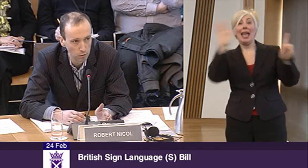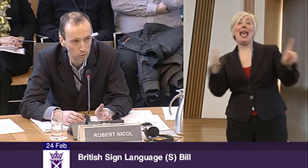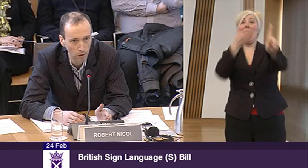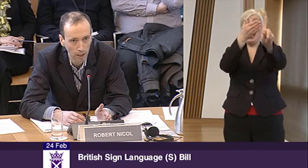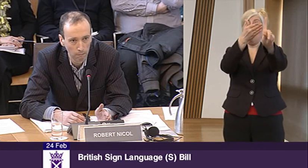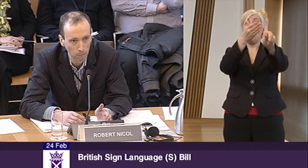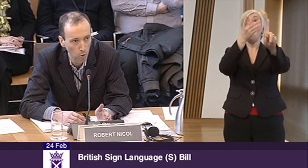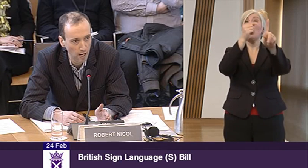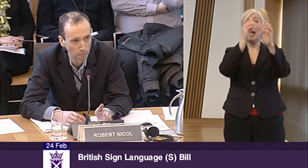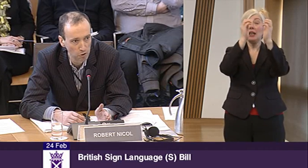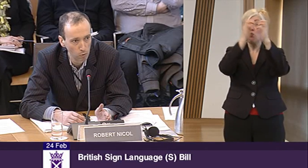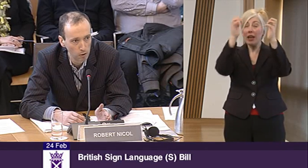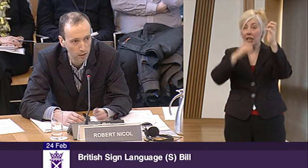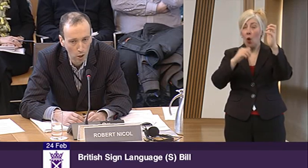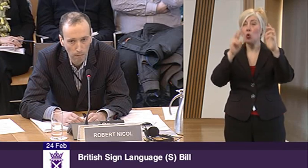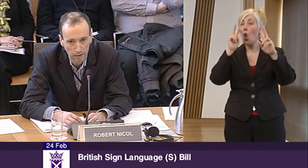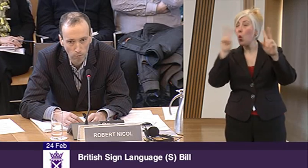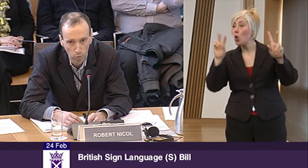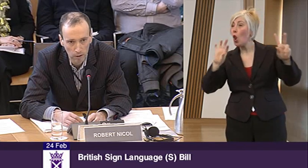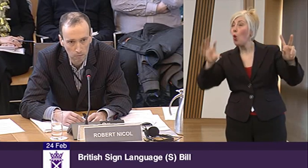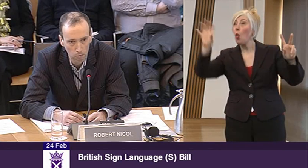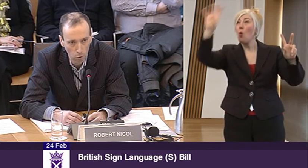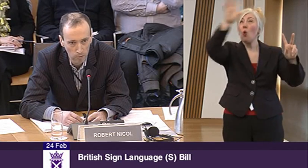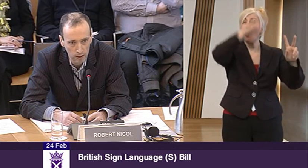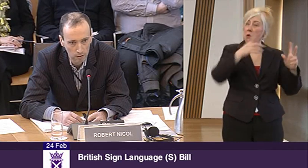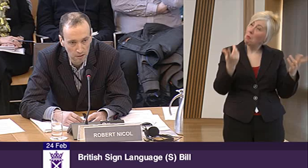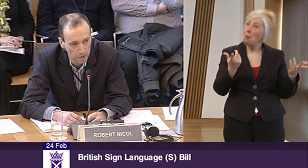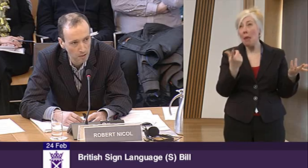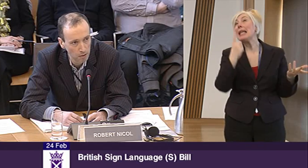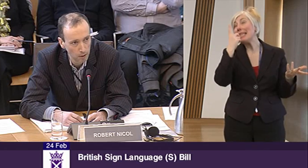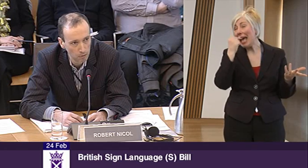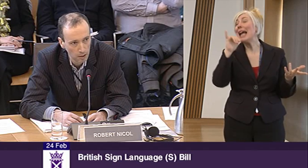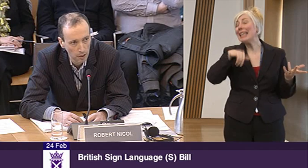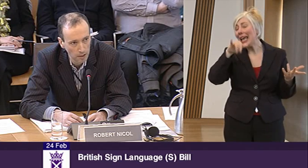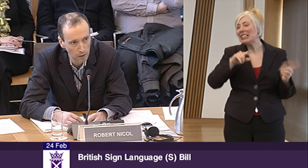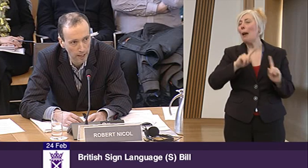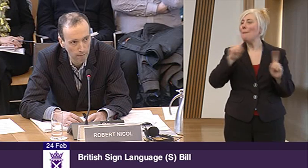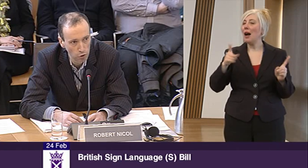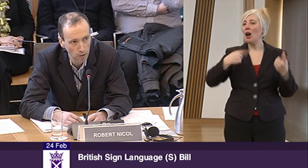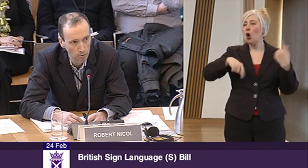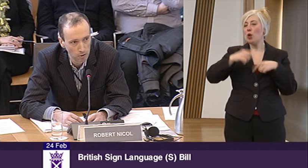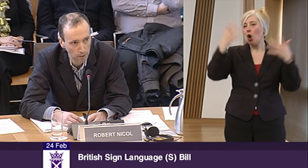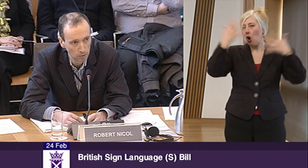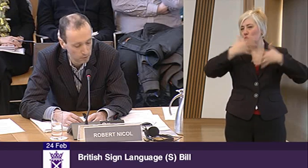sense of direction into what happens locally. We are concerned about the language of performance